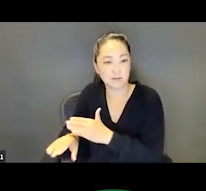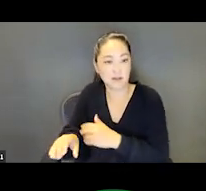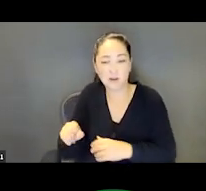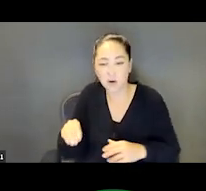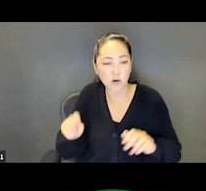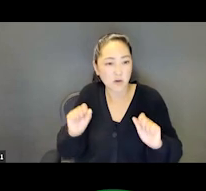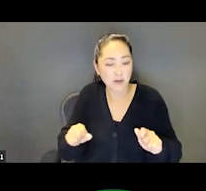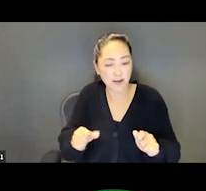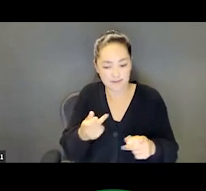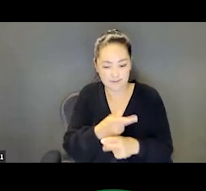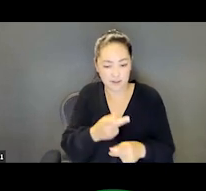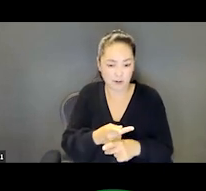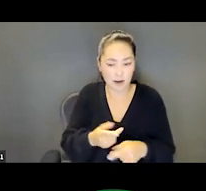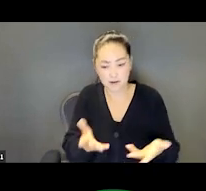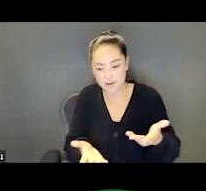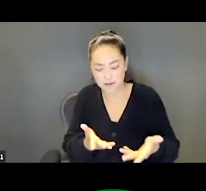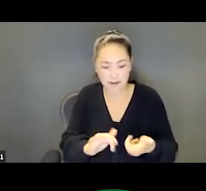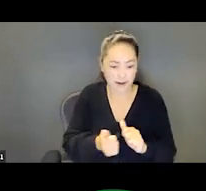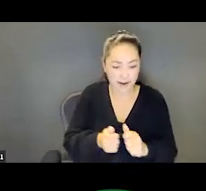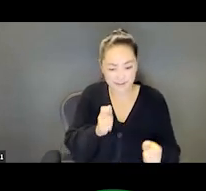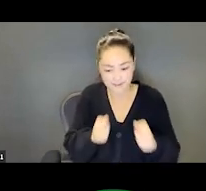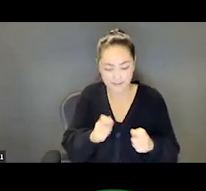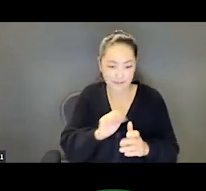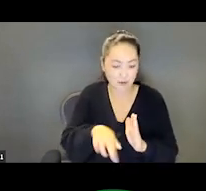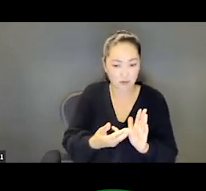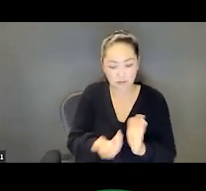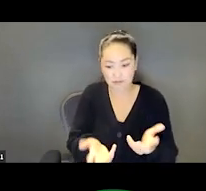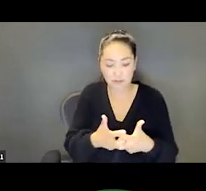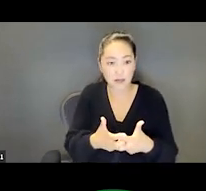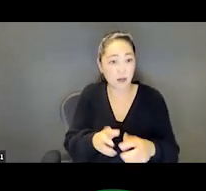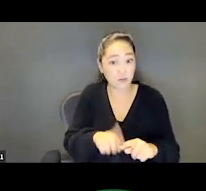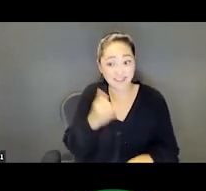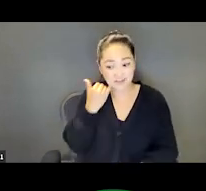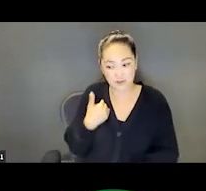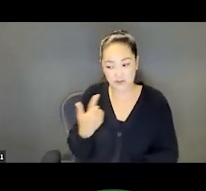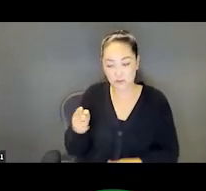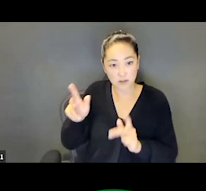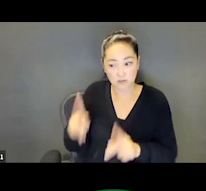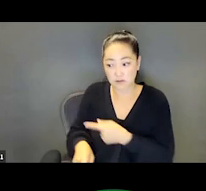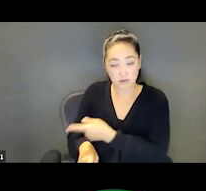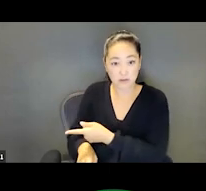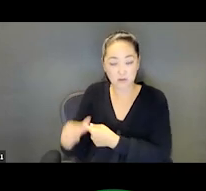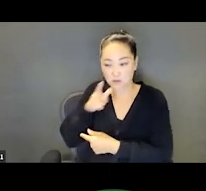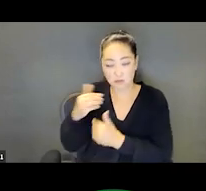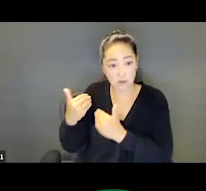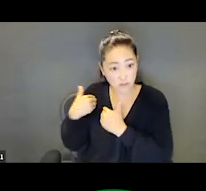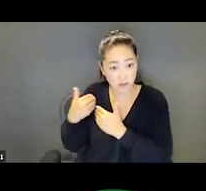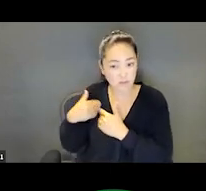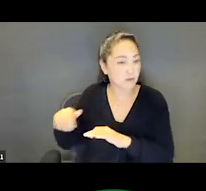different ways of doing it, but knowing that there is. Not one person that is the referral. And that is also the one that is making sure that when